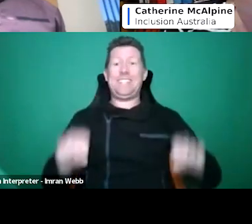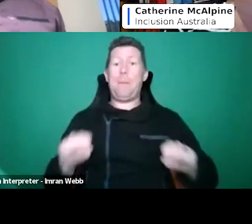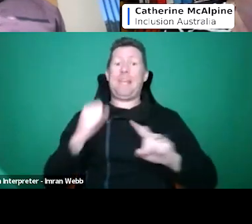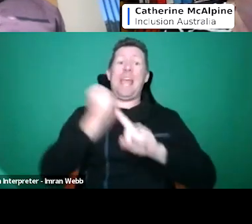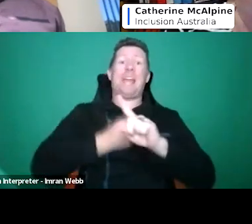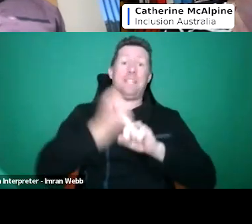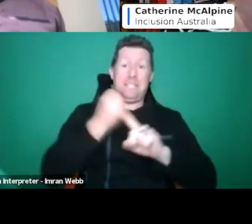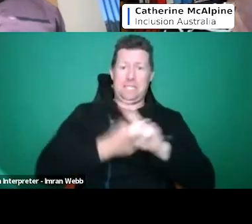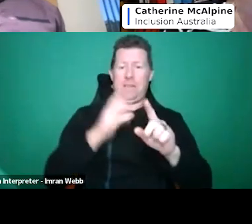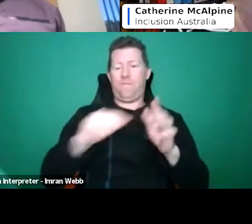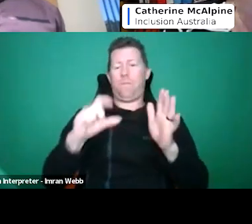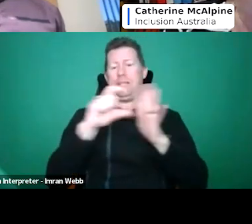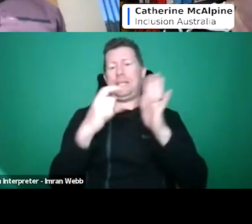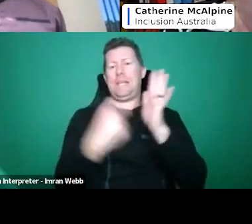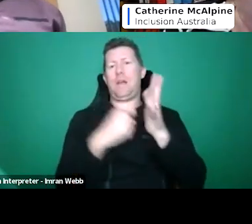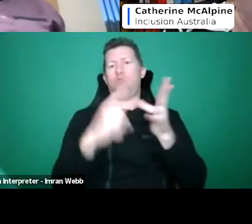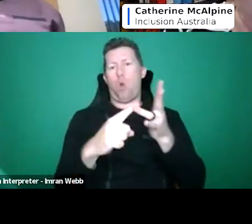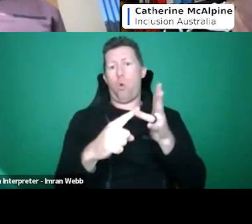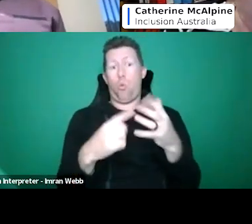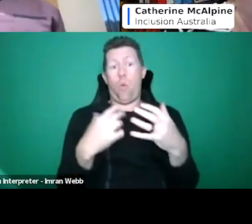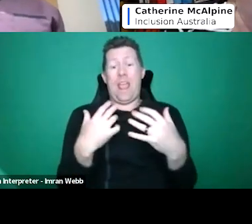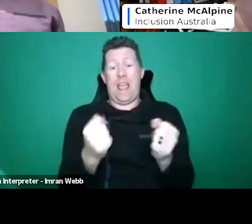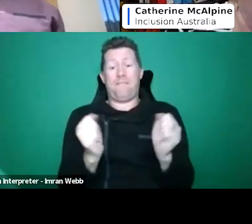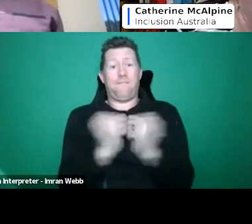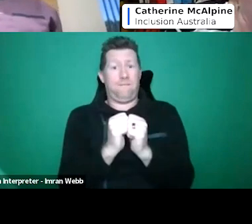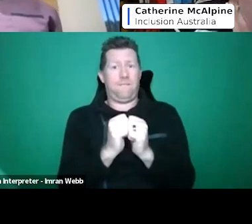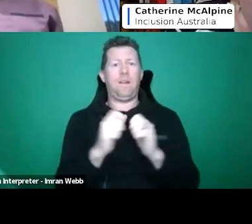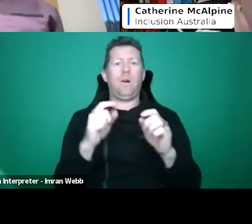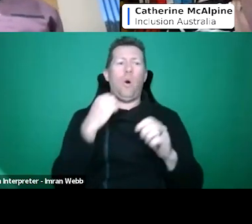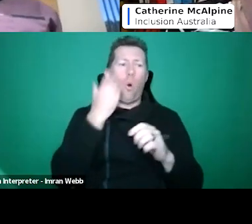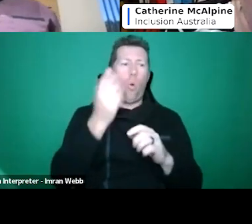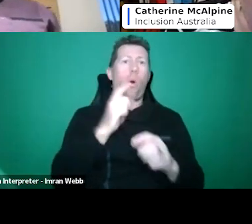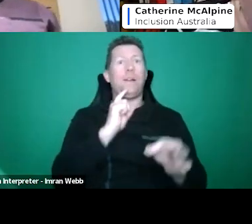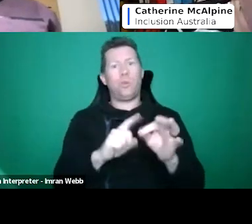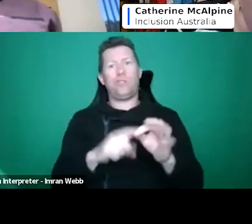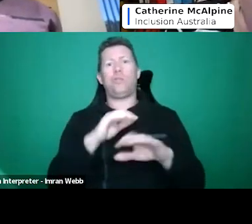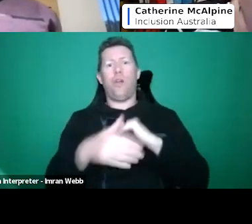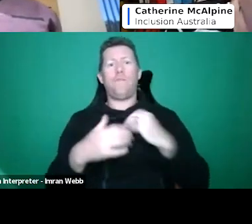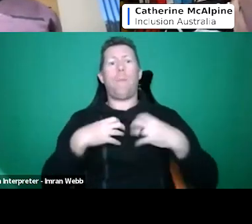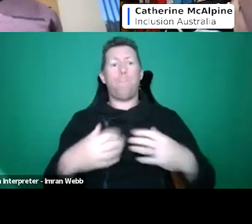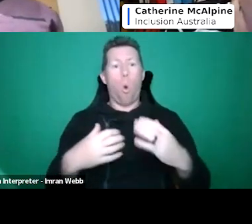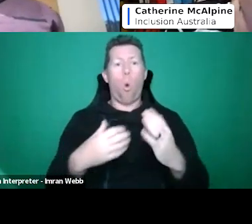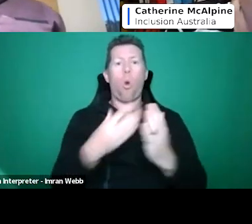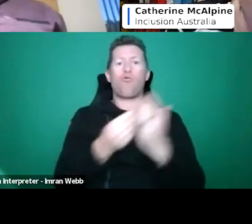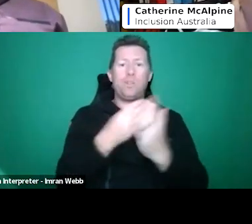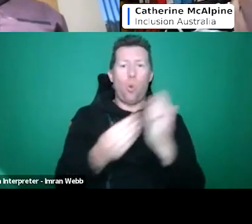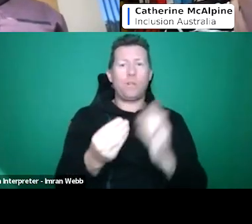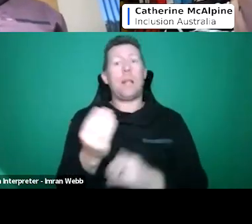So there is that there's always a question about more resources, but there's something based on that.